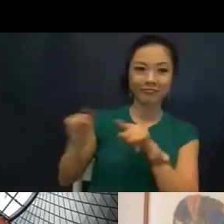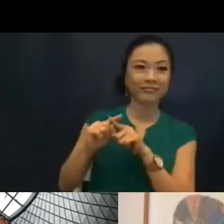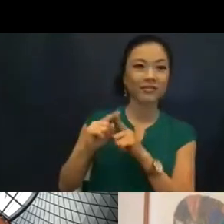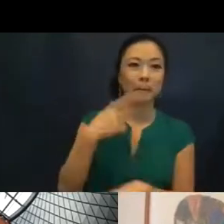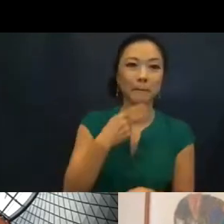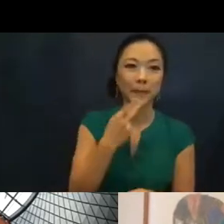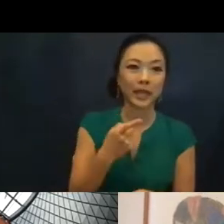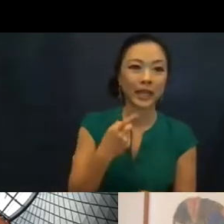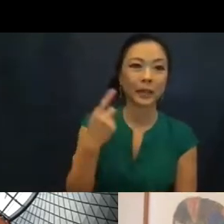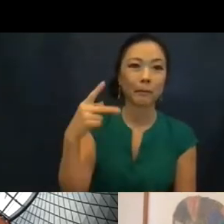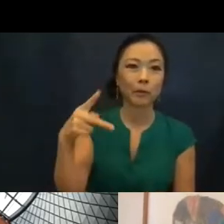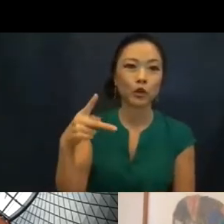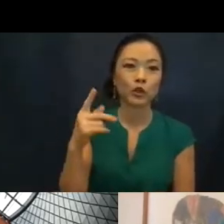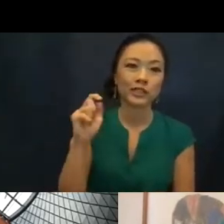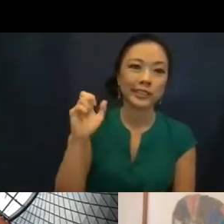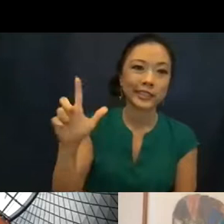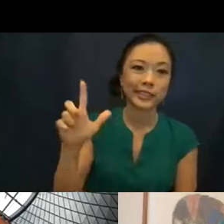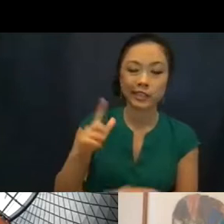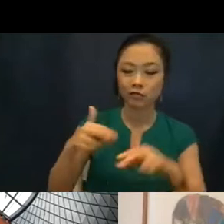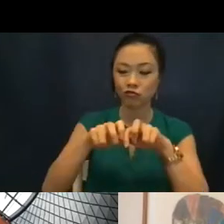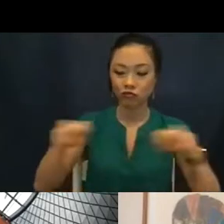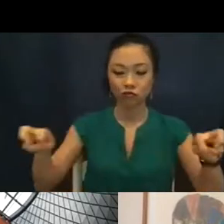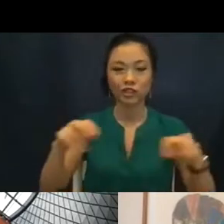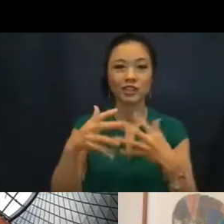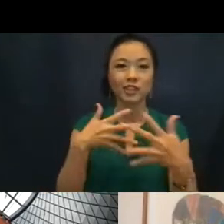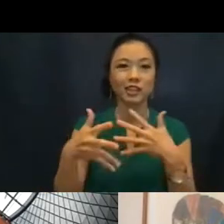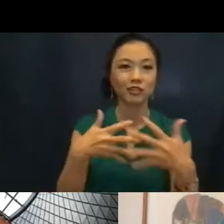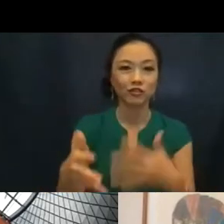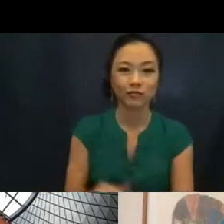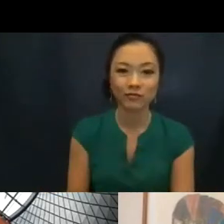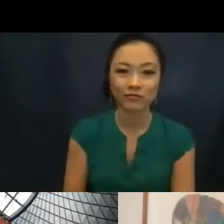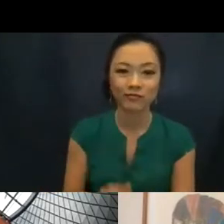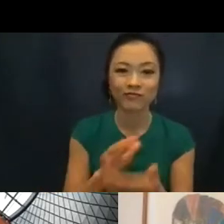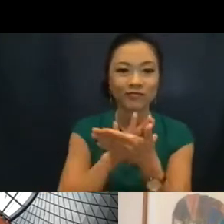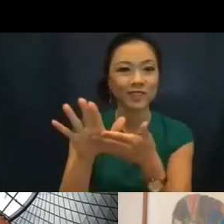couch. Nice to be with you all today. >> SYDNEY SKYBETTER: Thank you, Ashley.